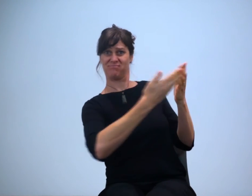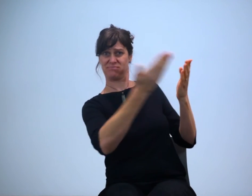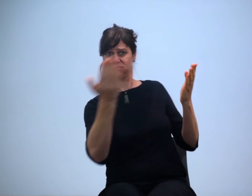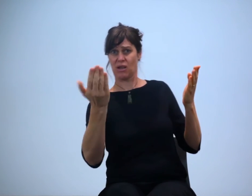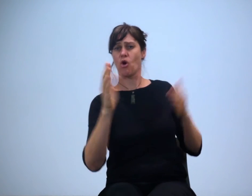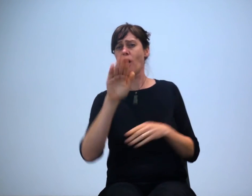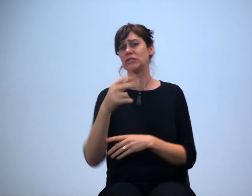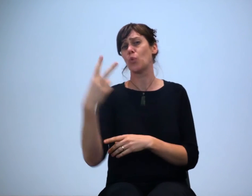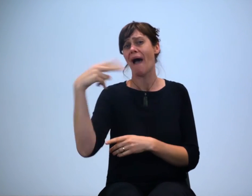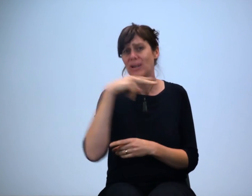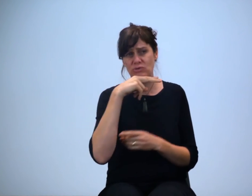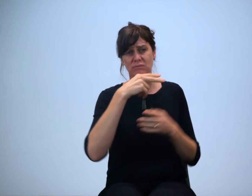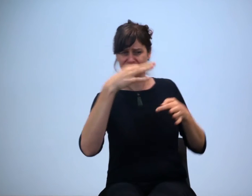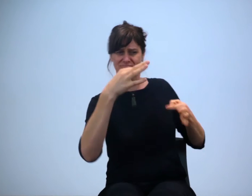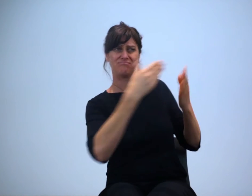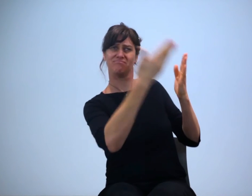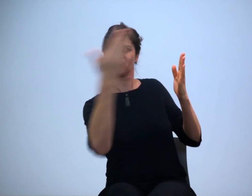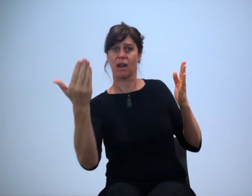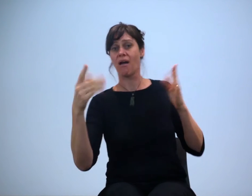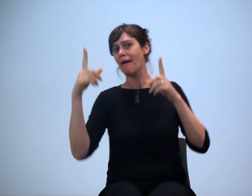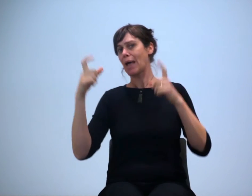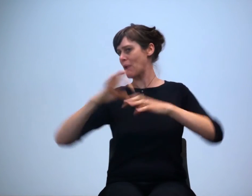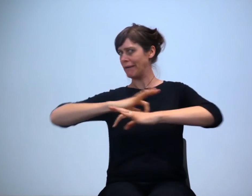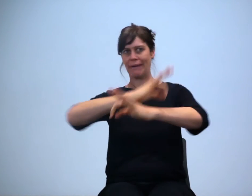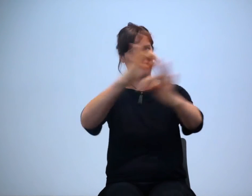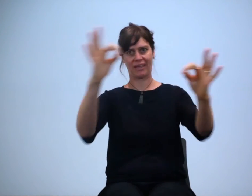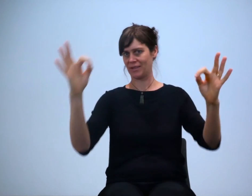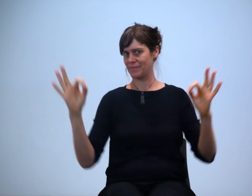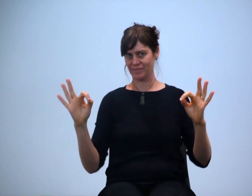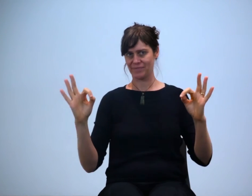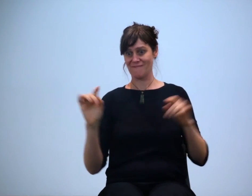Featuring more than 200 images made without a camera,